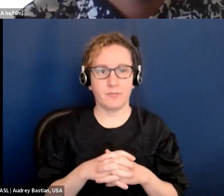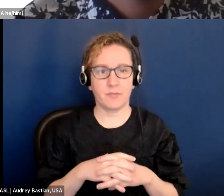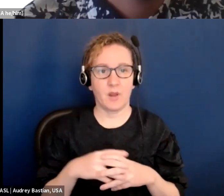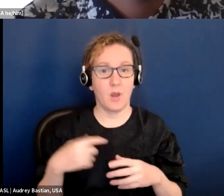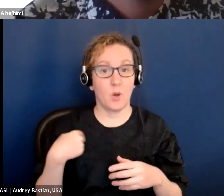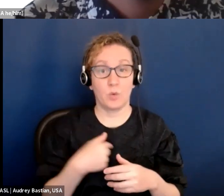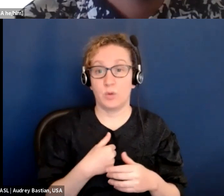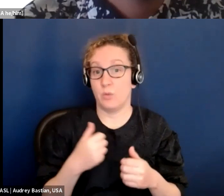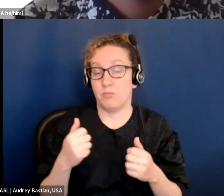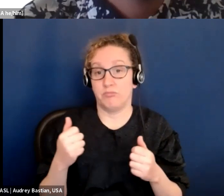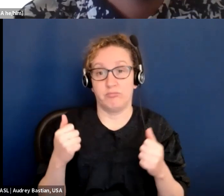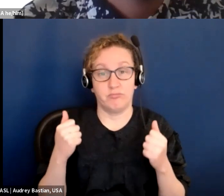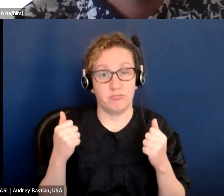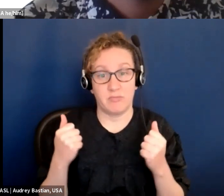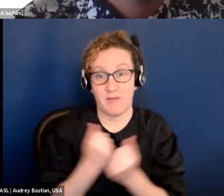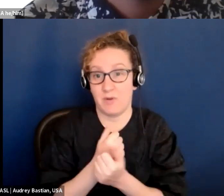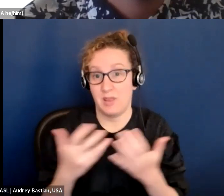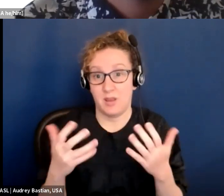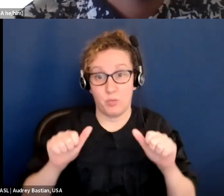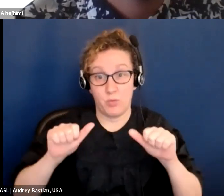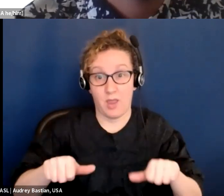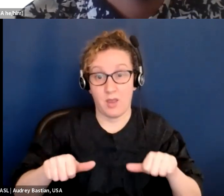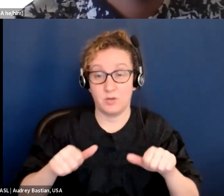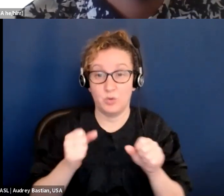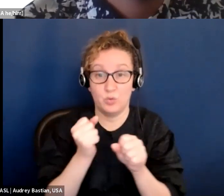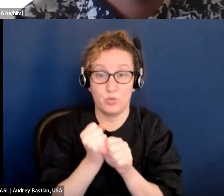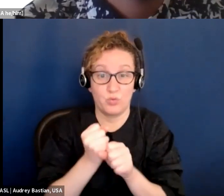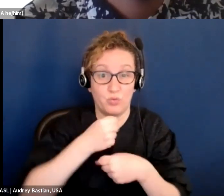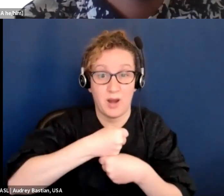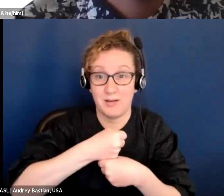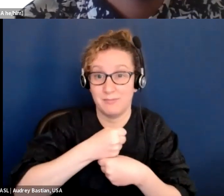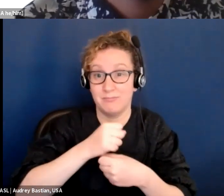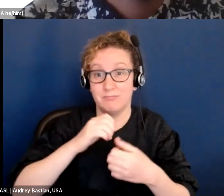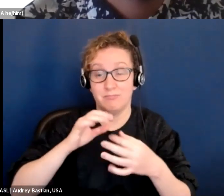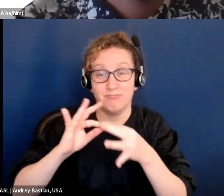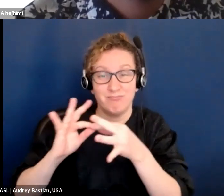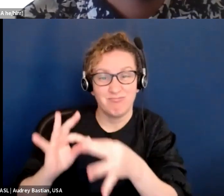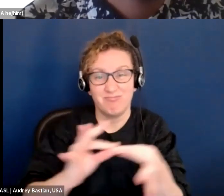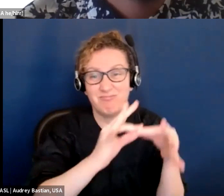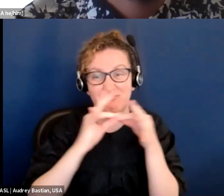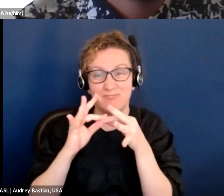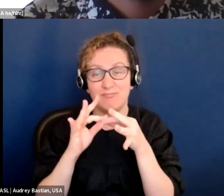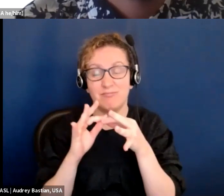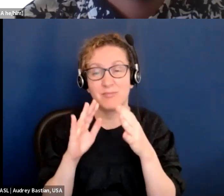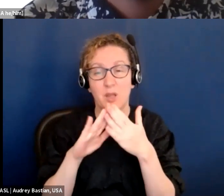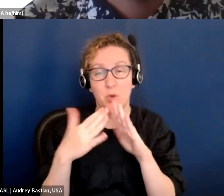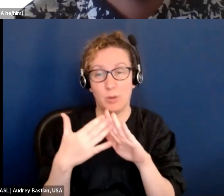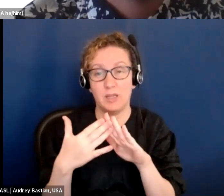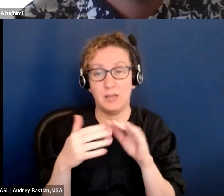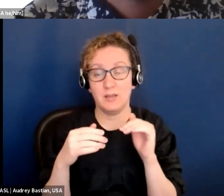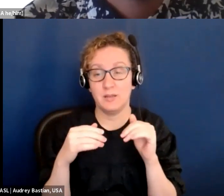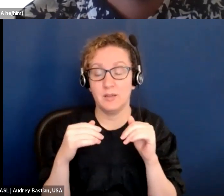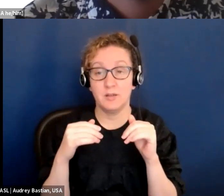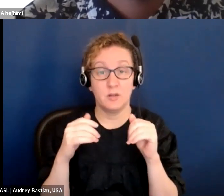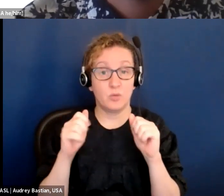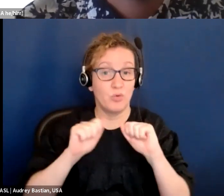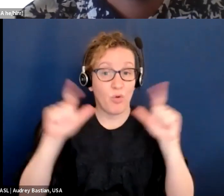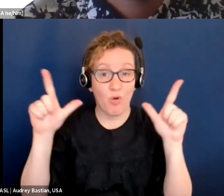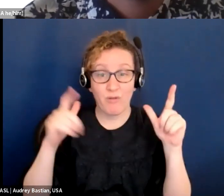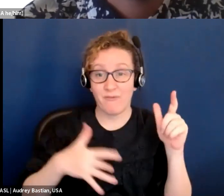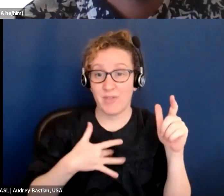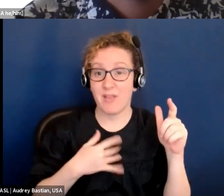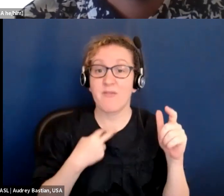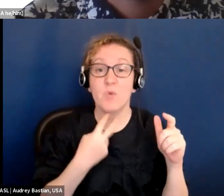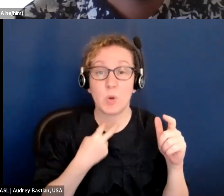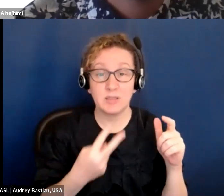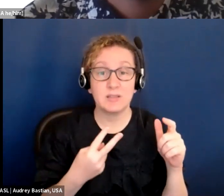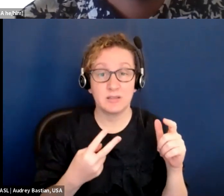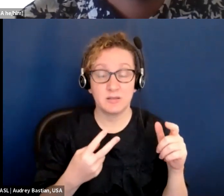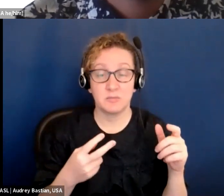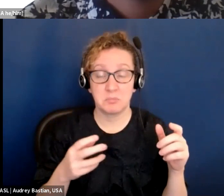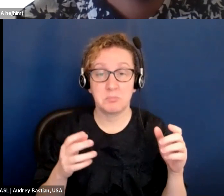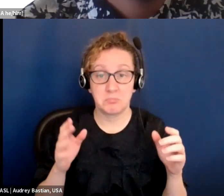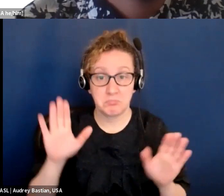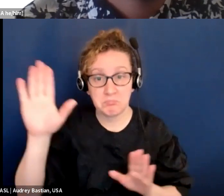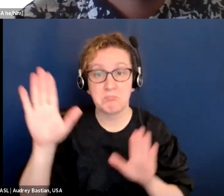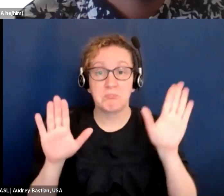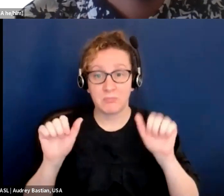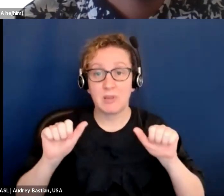to create a community where everyone can feel like their voices are heard. We understand